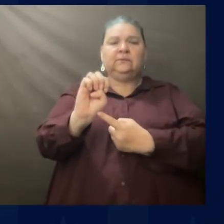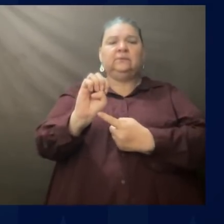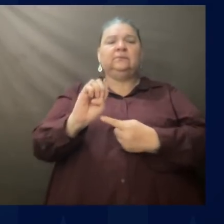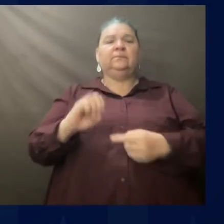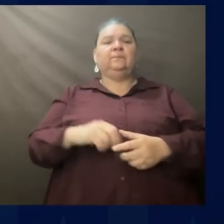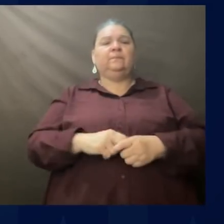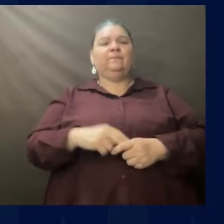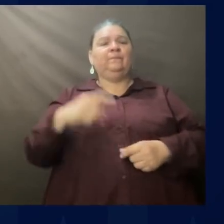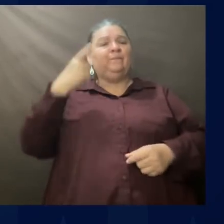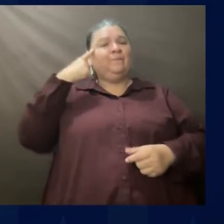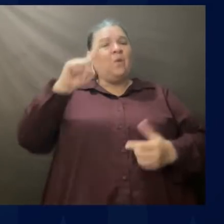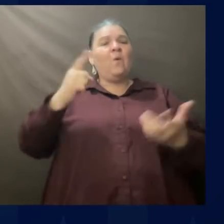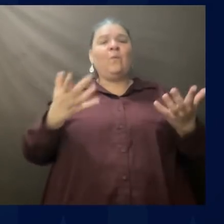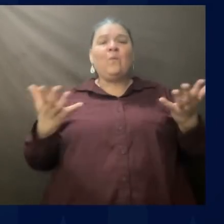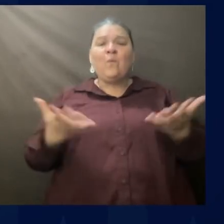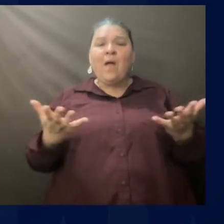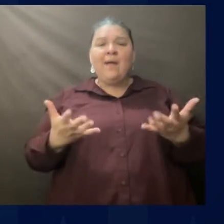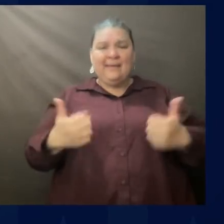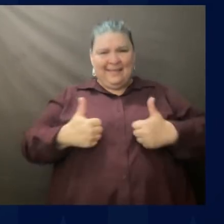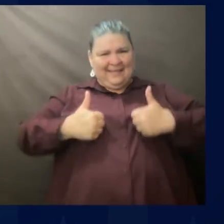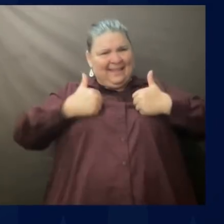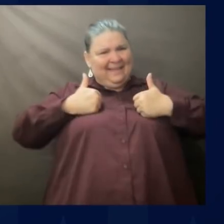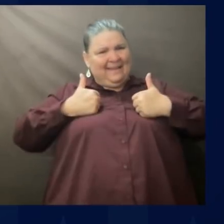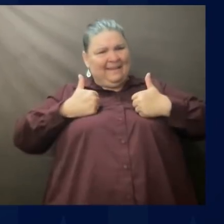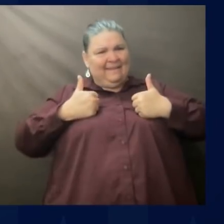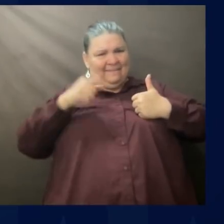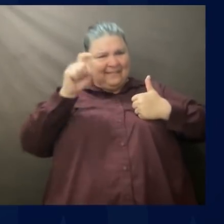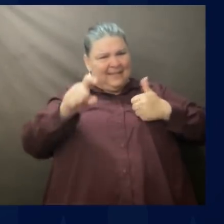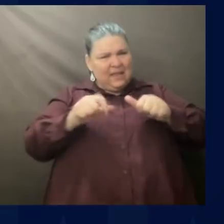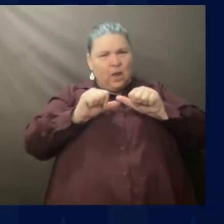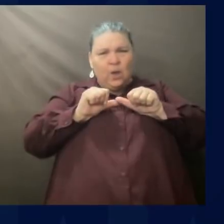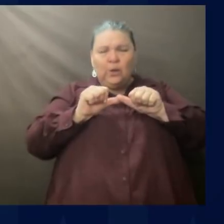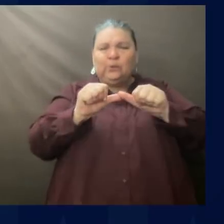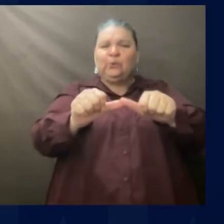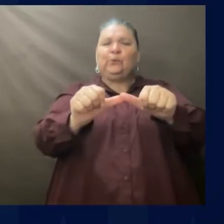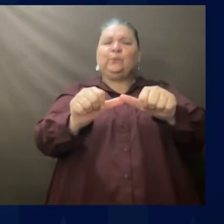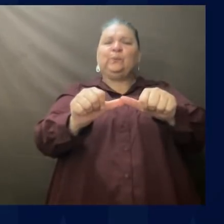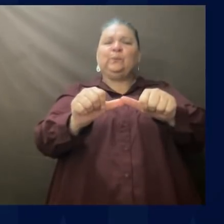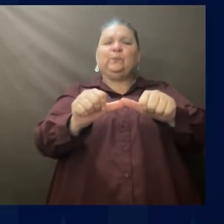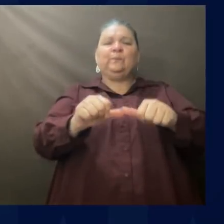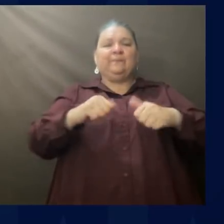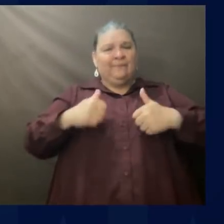that is worthy of their sacrifice. And we continue to build this nation.